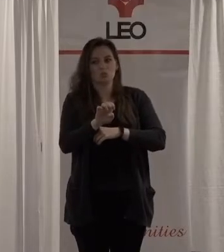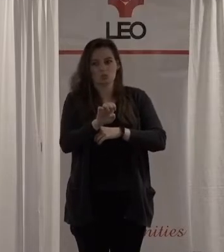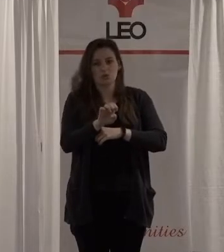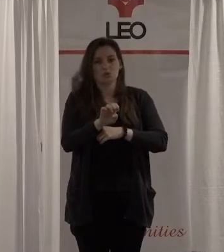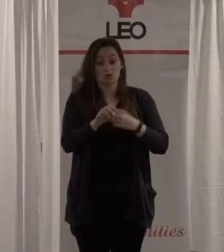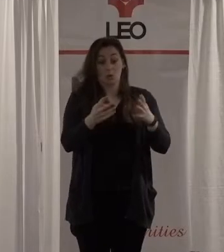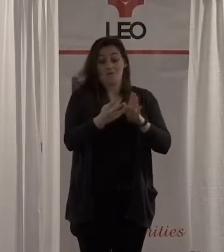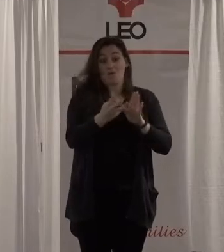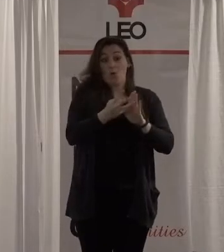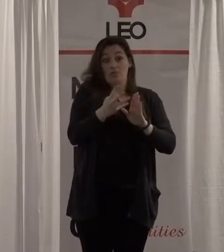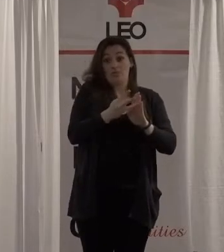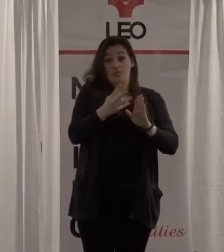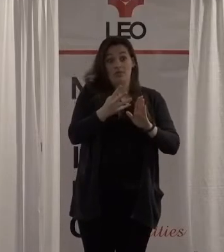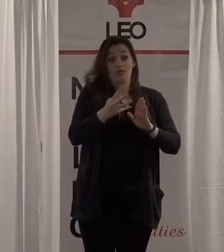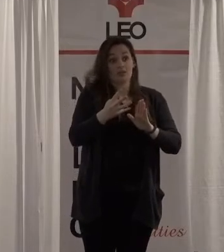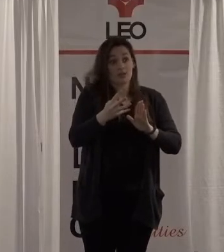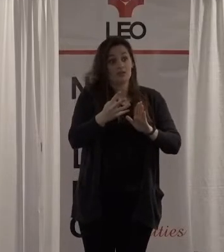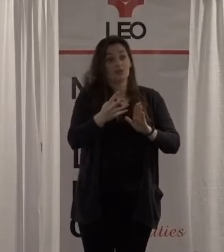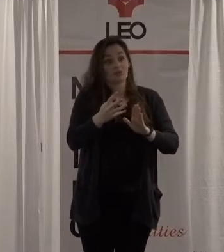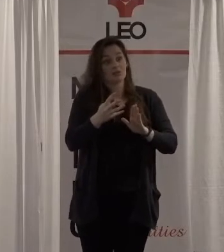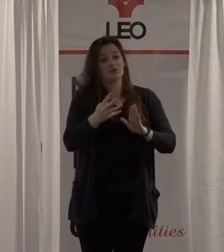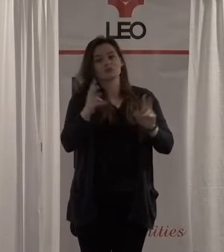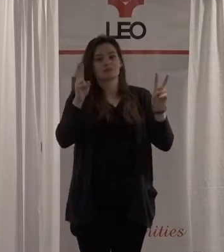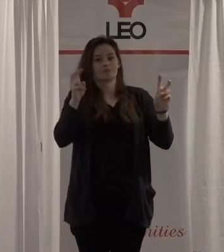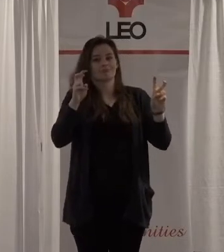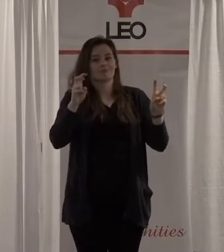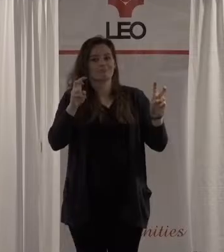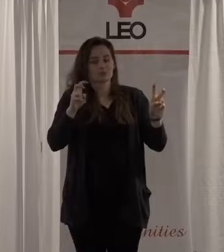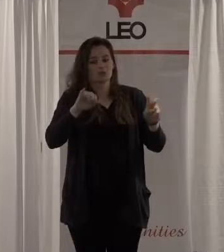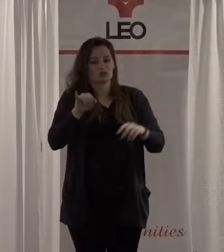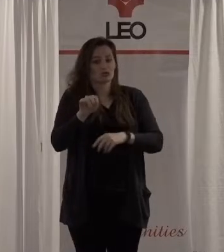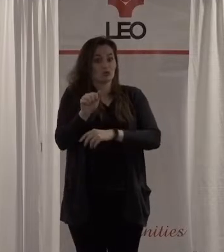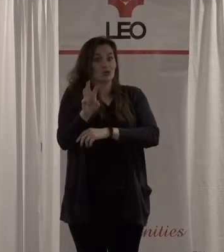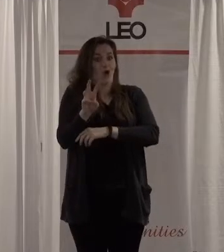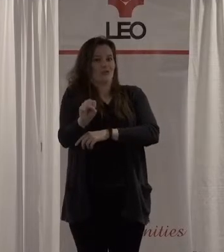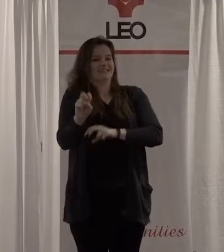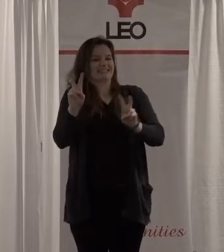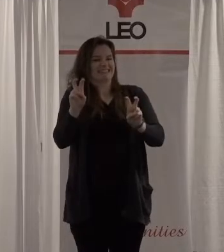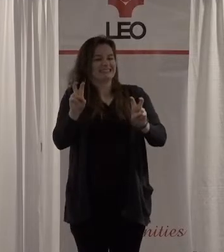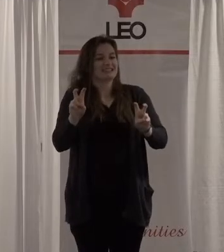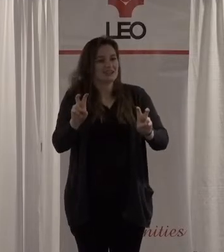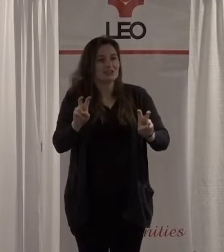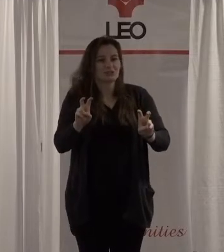THE BURNS THAT I LIKE TO CALL THE JAWS OF ALL BURNS, THEY EXTEND DEEPER.